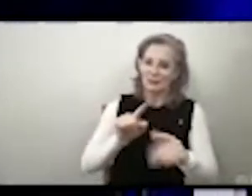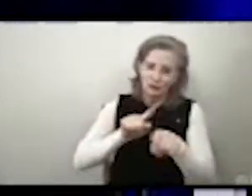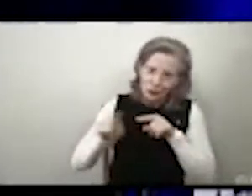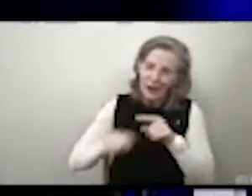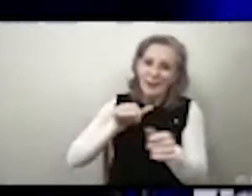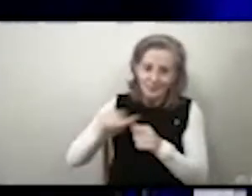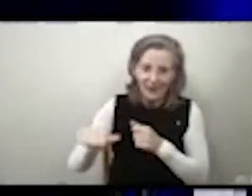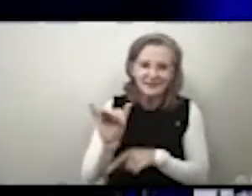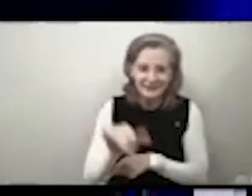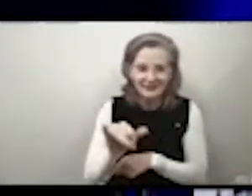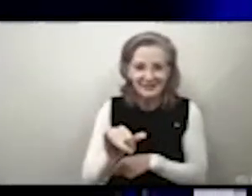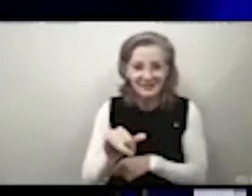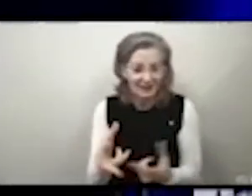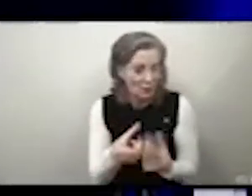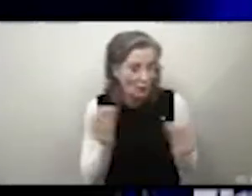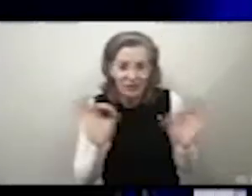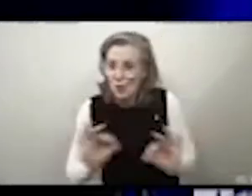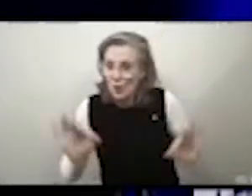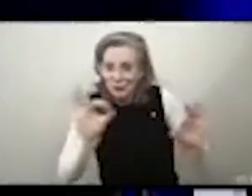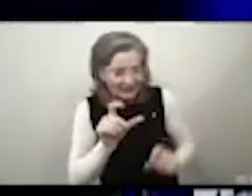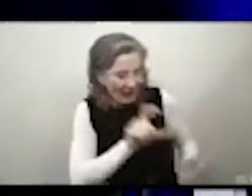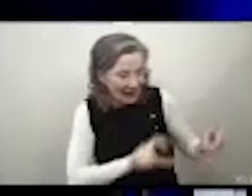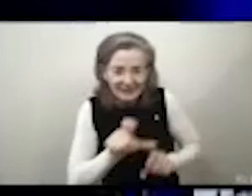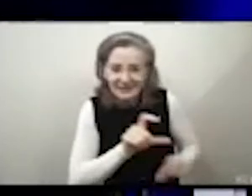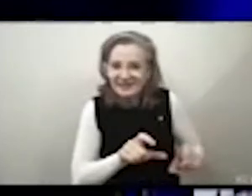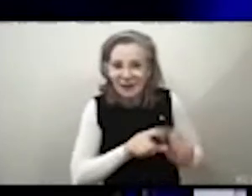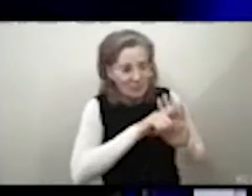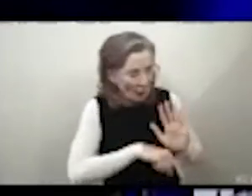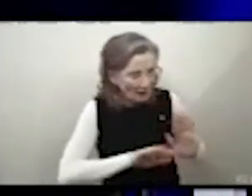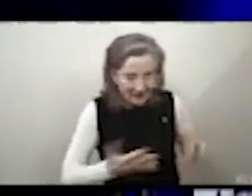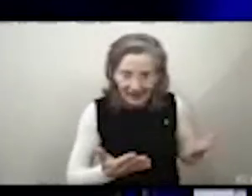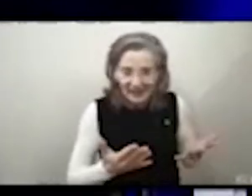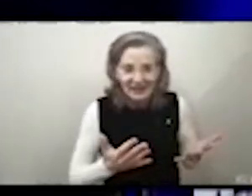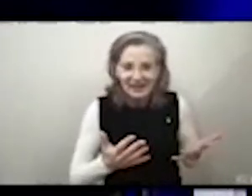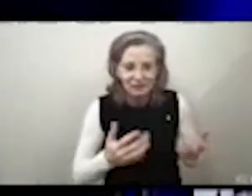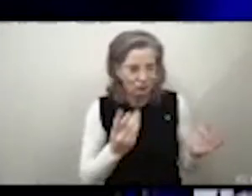without the policy, often without the resources to improve outcomes for people.